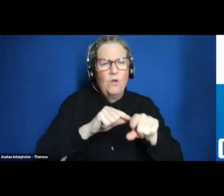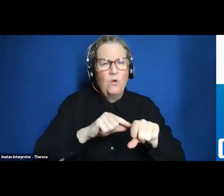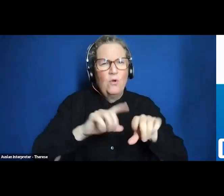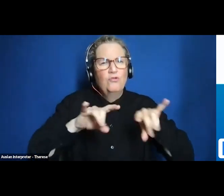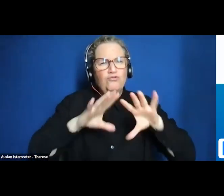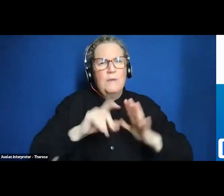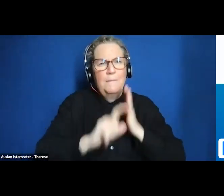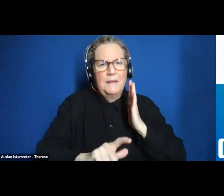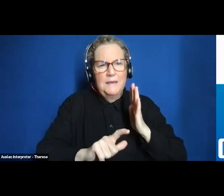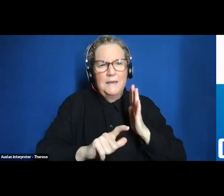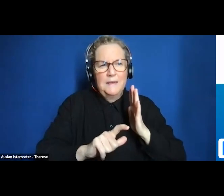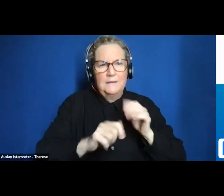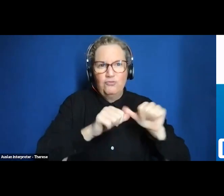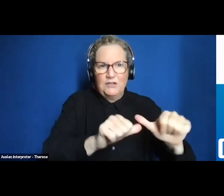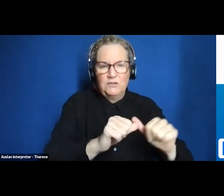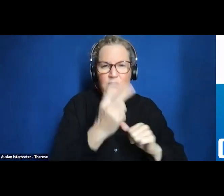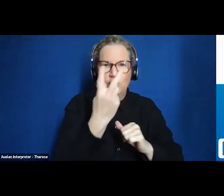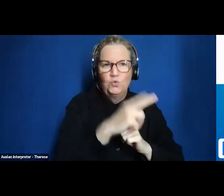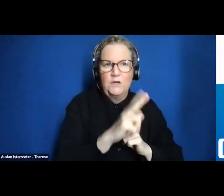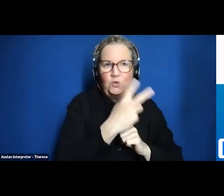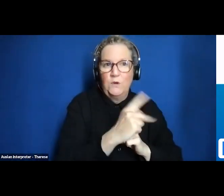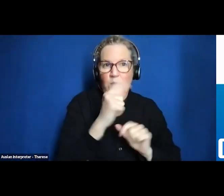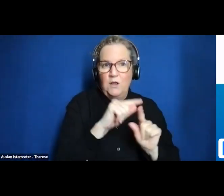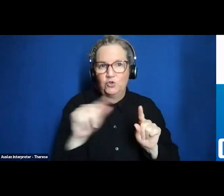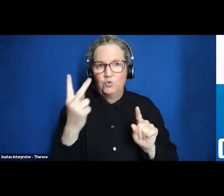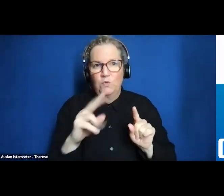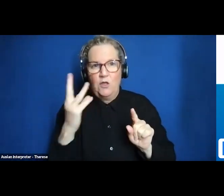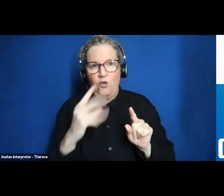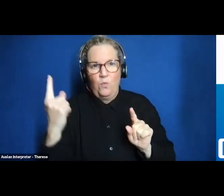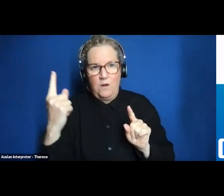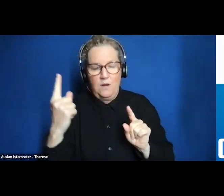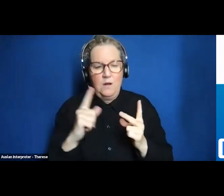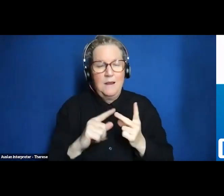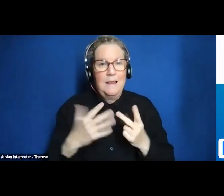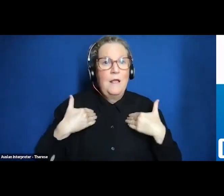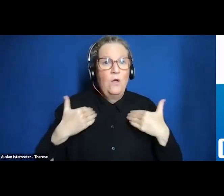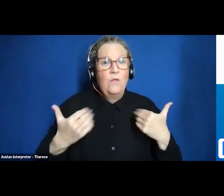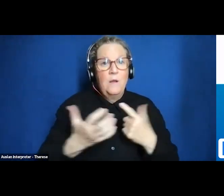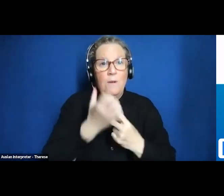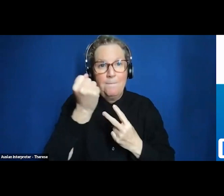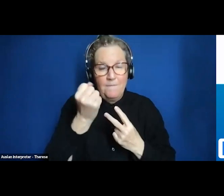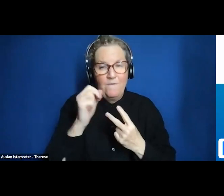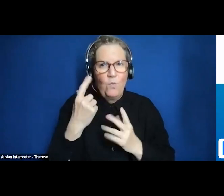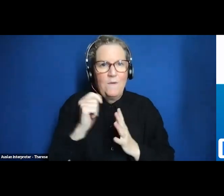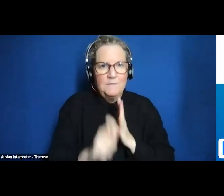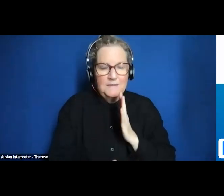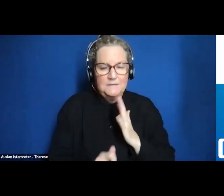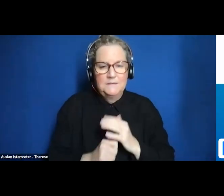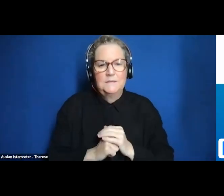2021 to 2031. Health outcomes for people with disability, employment